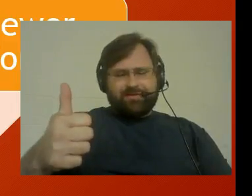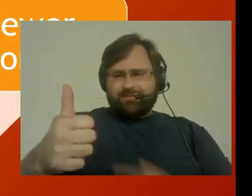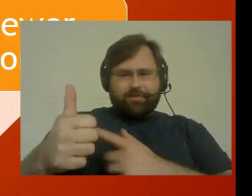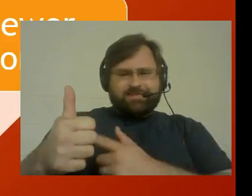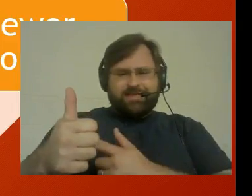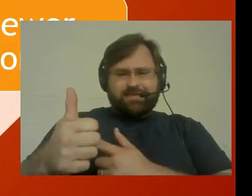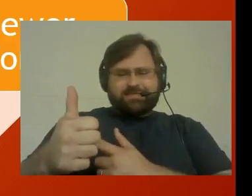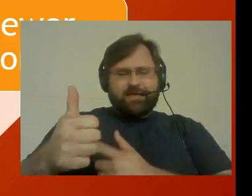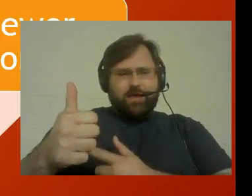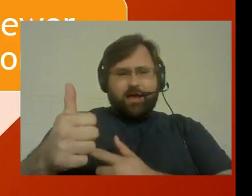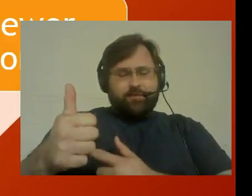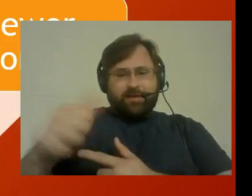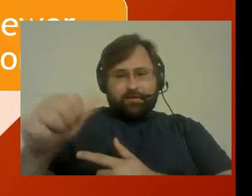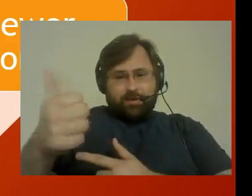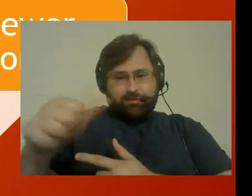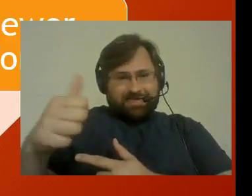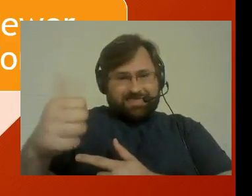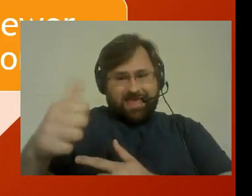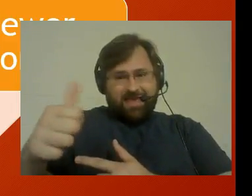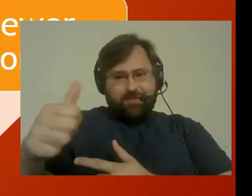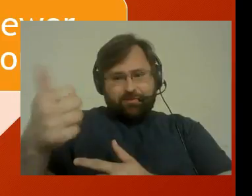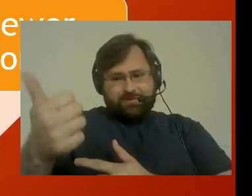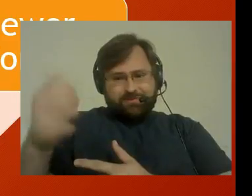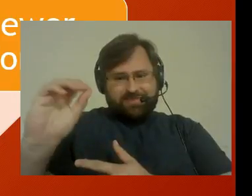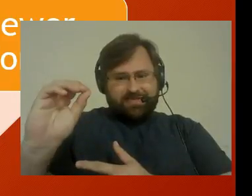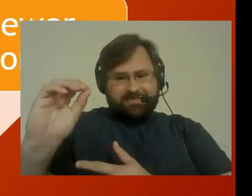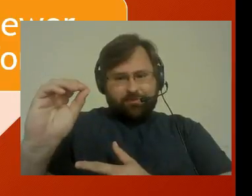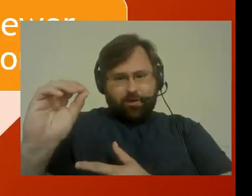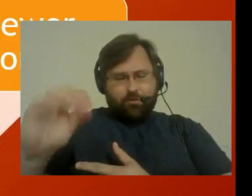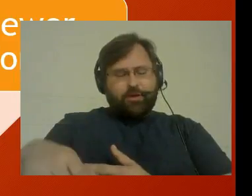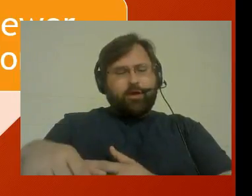this is why we see this in numbers like 10 because 10 because it was 10 zero